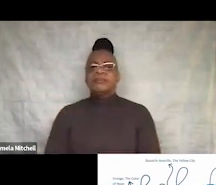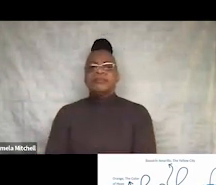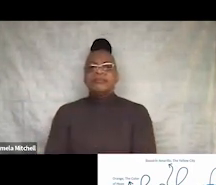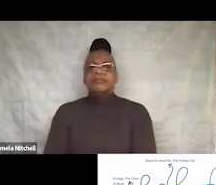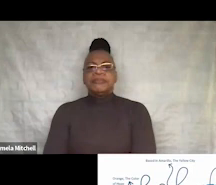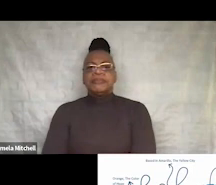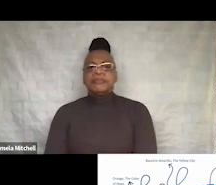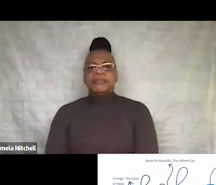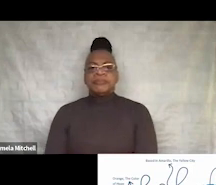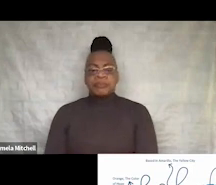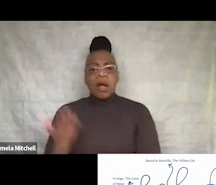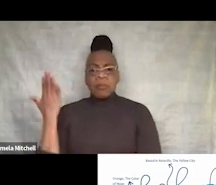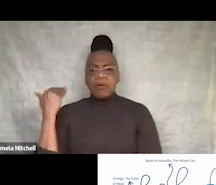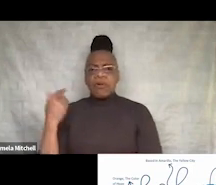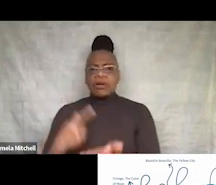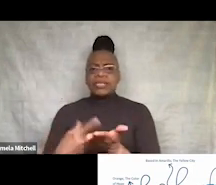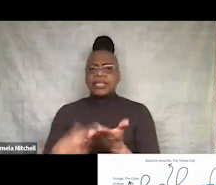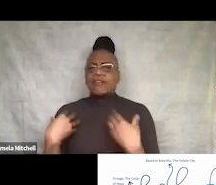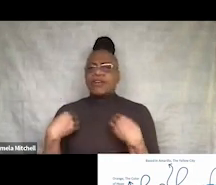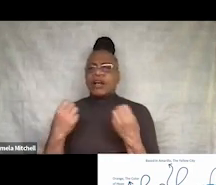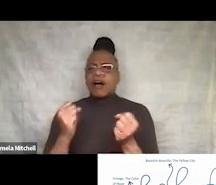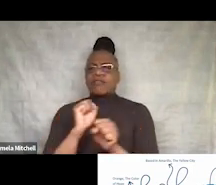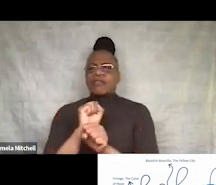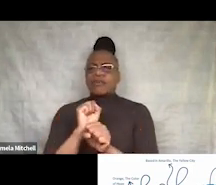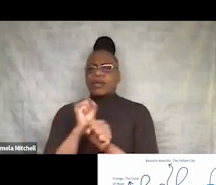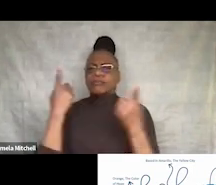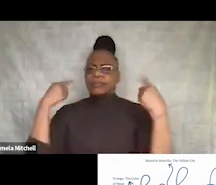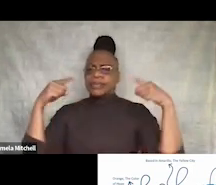I talked about Recovery Works and what we're doing,